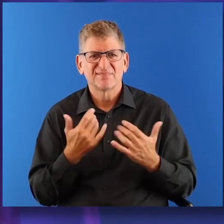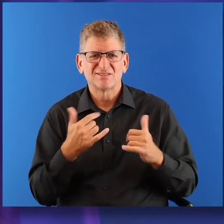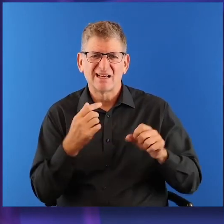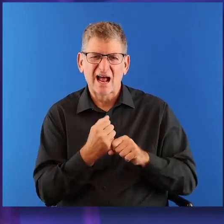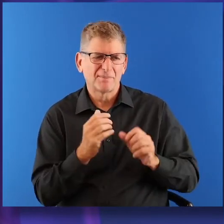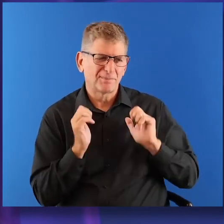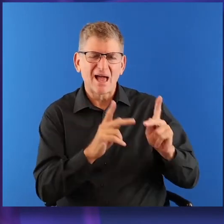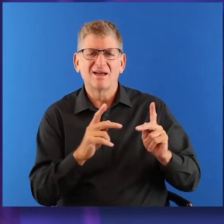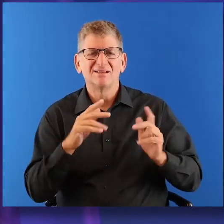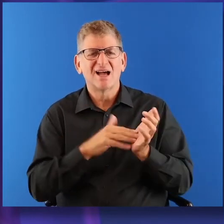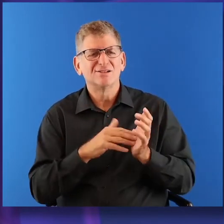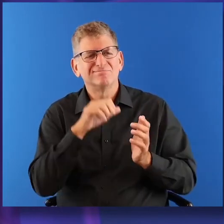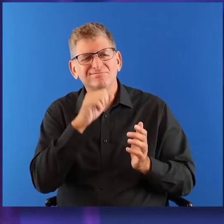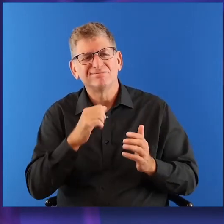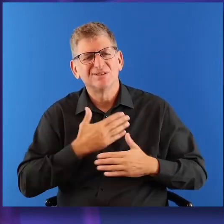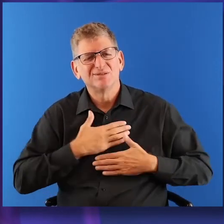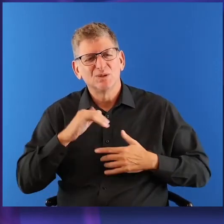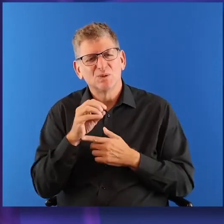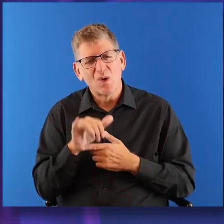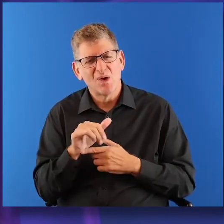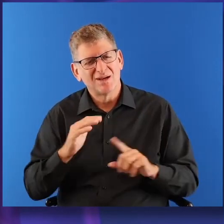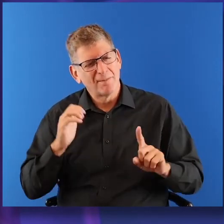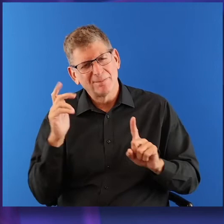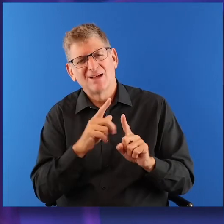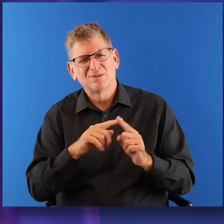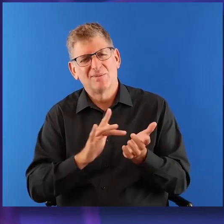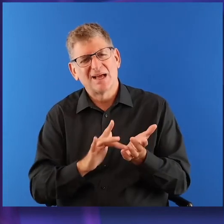and really get back to bring that joy back to medicine.